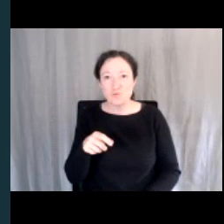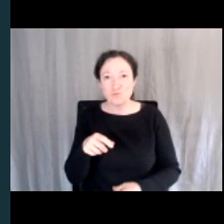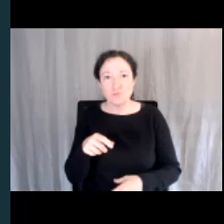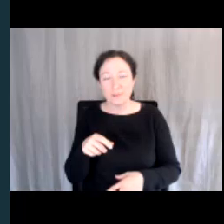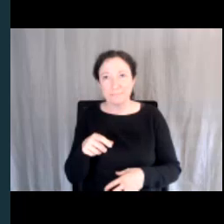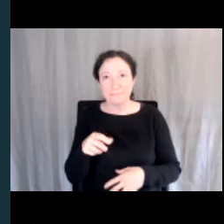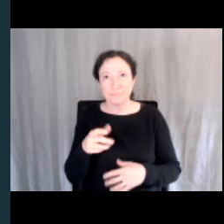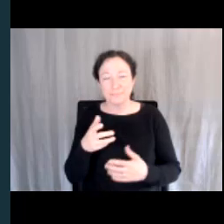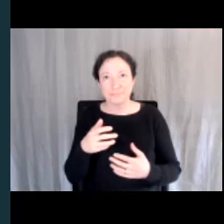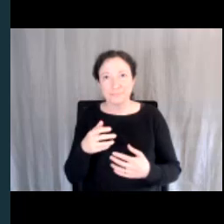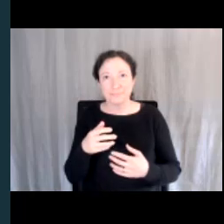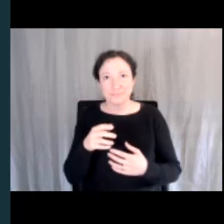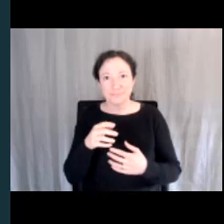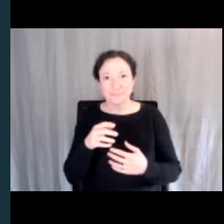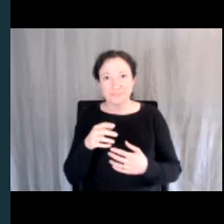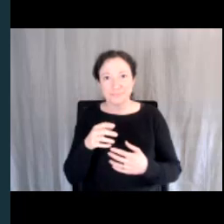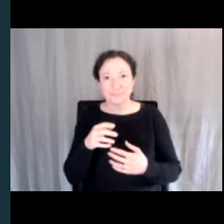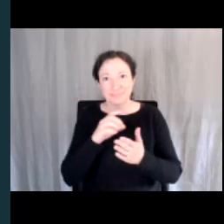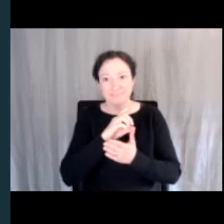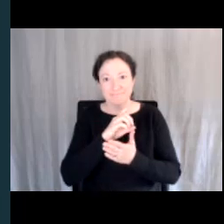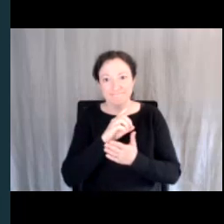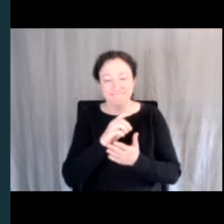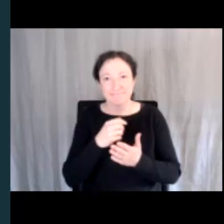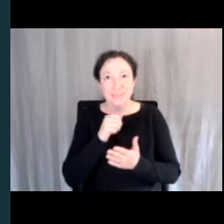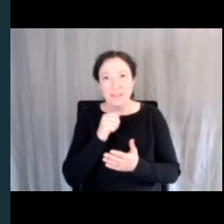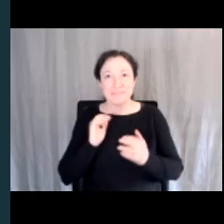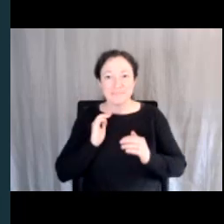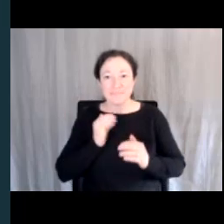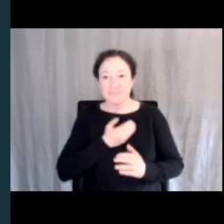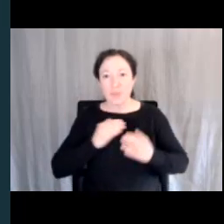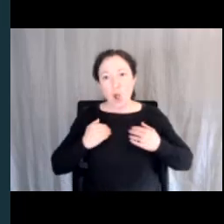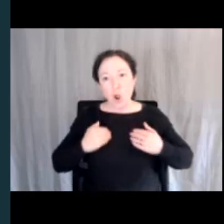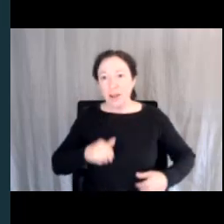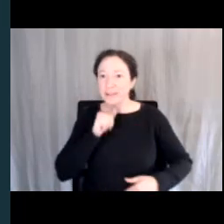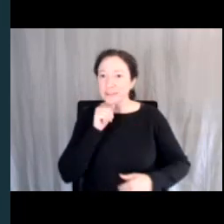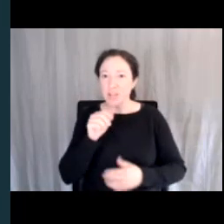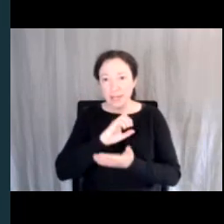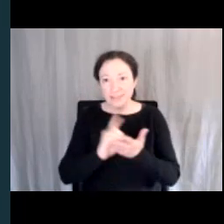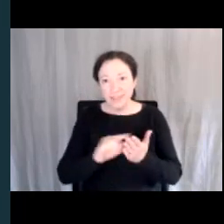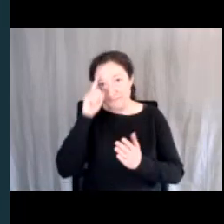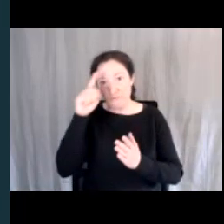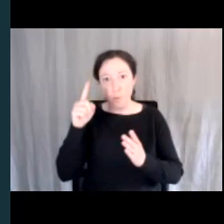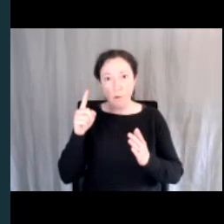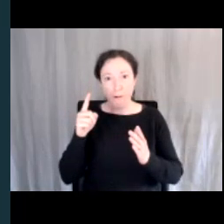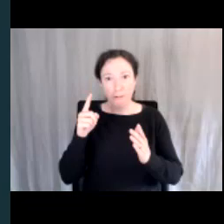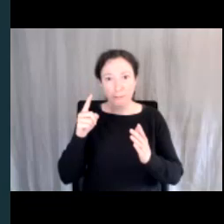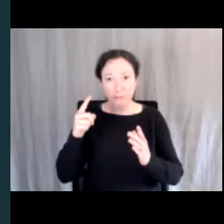is designed to be extreme. It's supposed to be kind of smooth. The body loves the rhythm, it loves predictability,